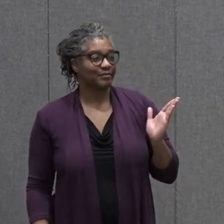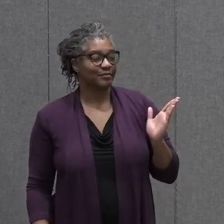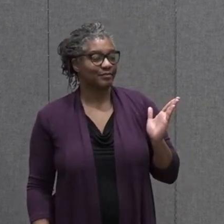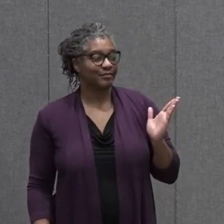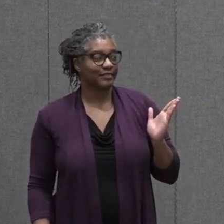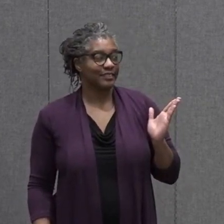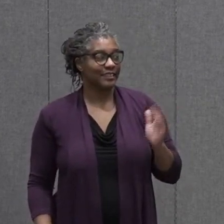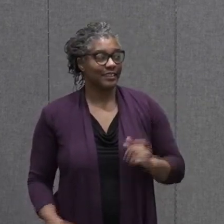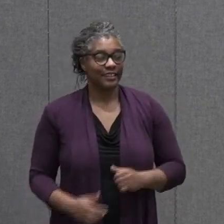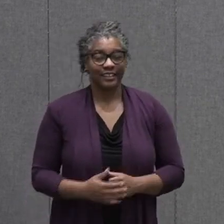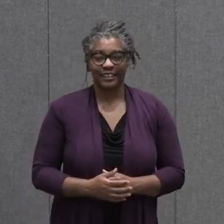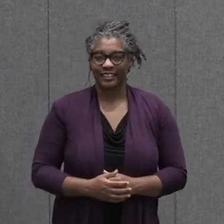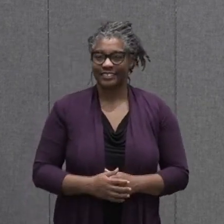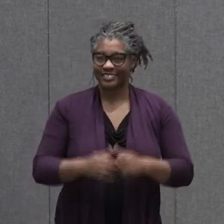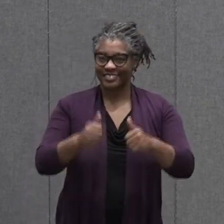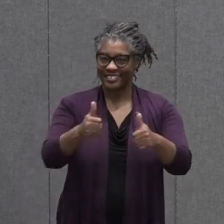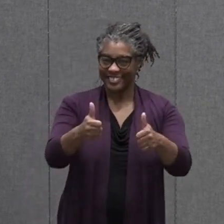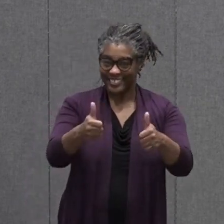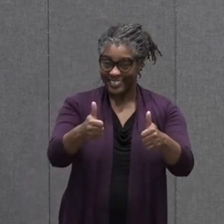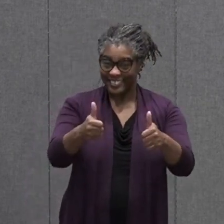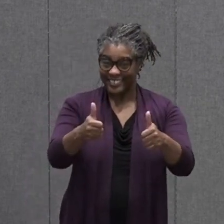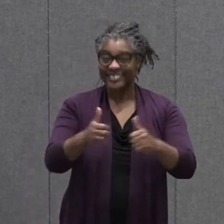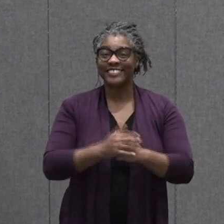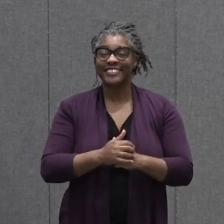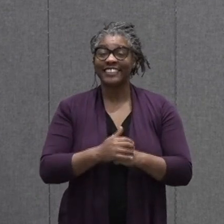Great job. Now that we have our letters written down,